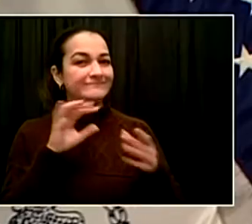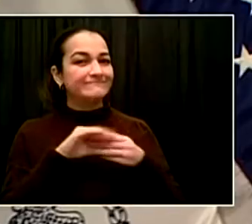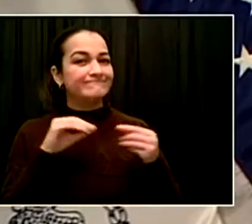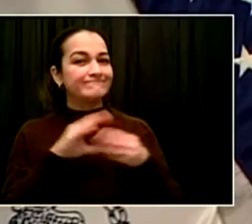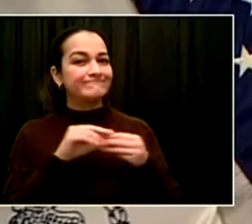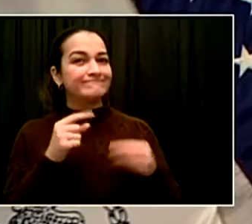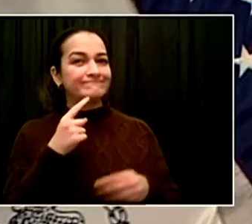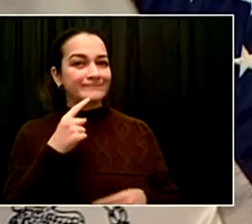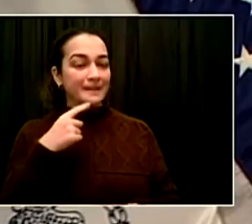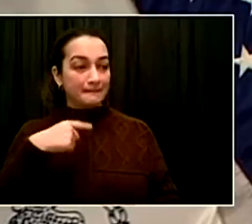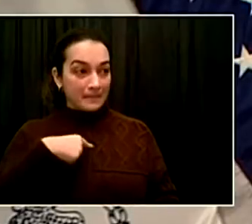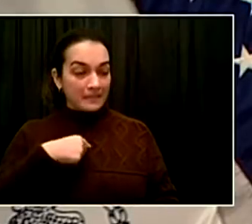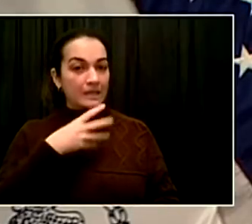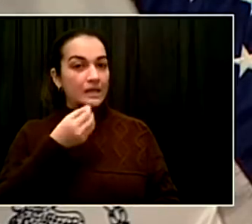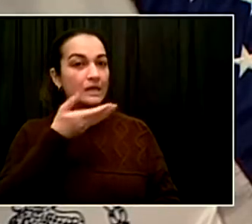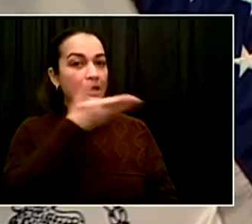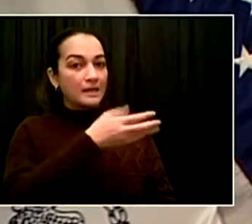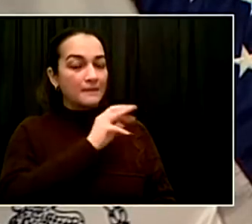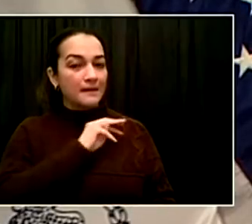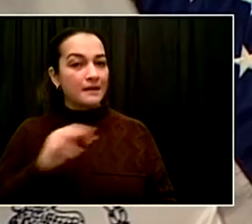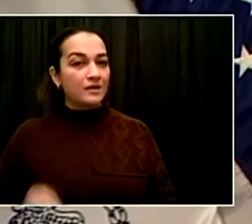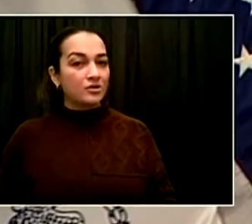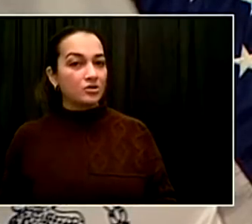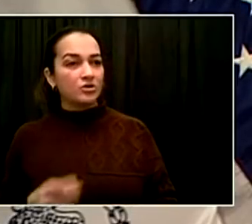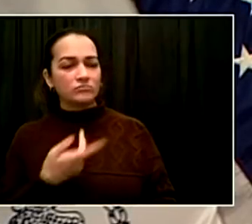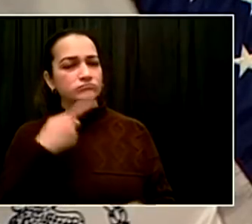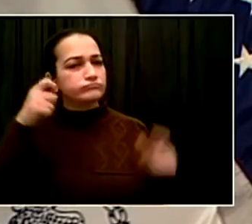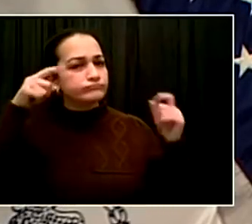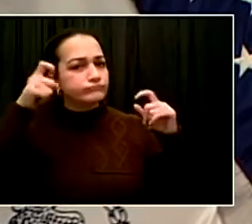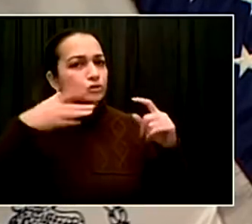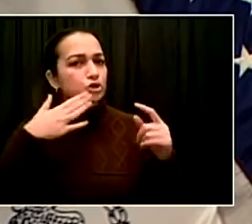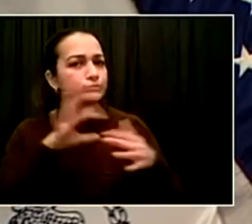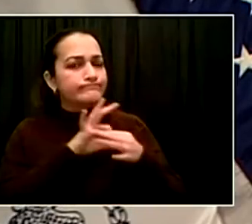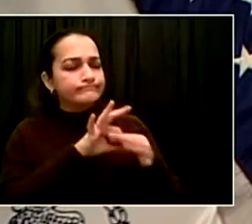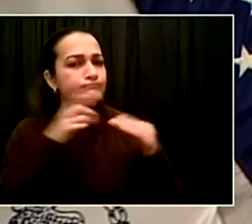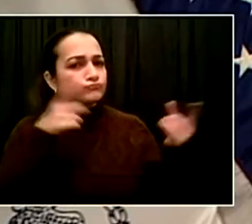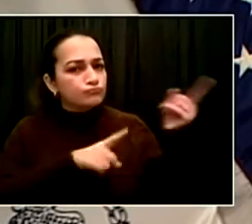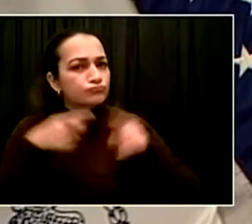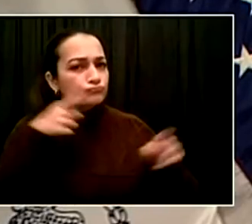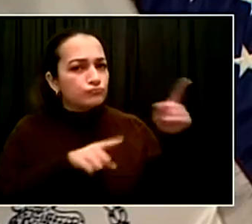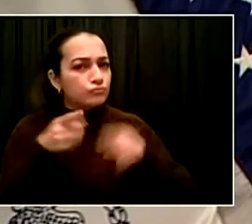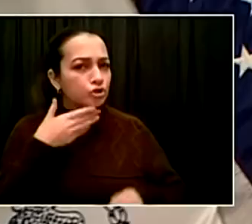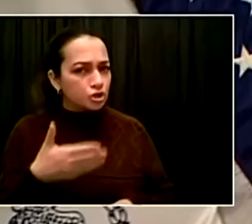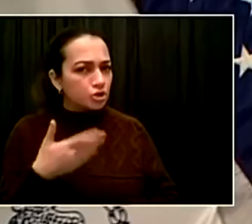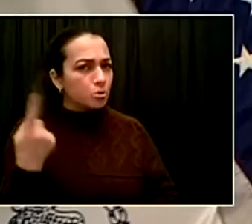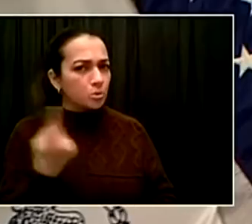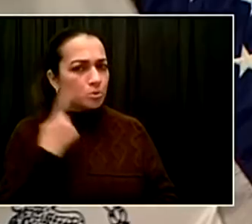DAYLIGHT BETWEEN THE MAYOR AND I WHEN IT COMES TO COVID-19